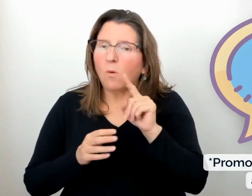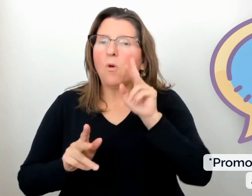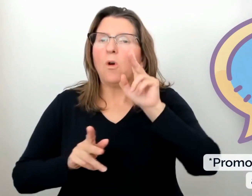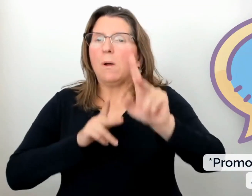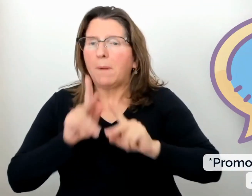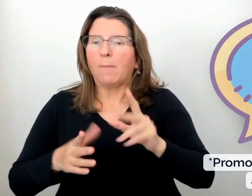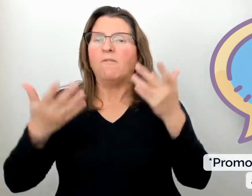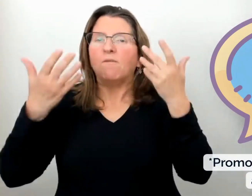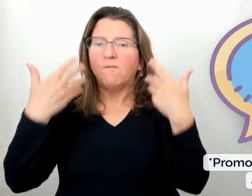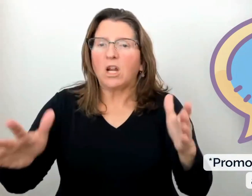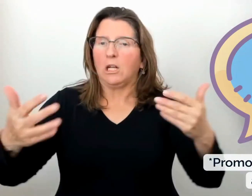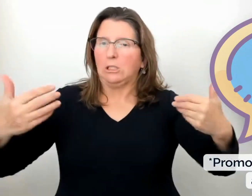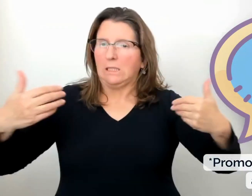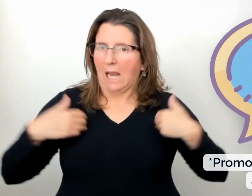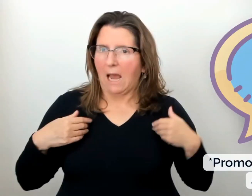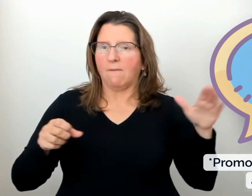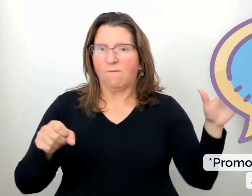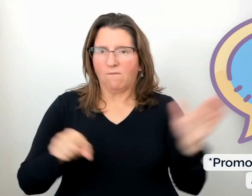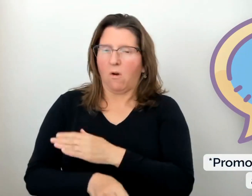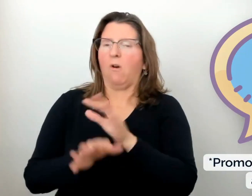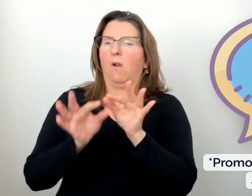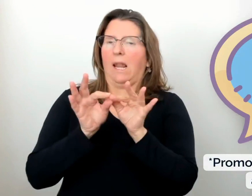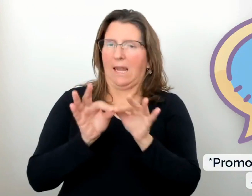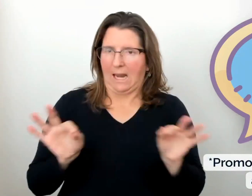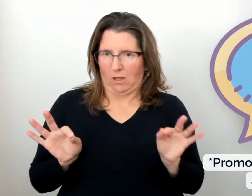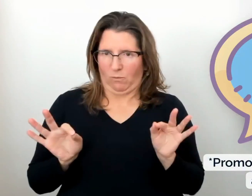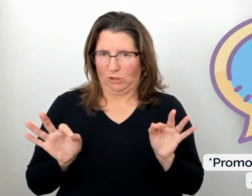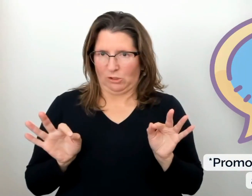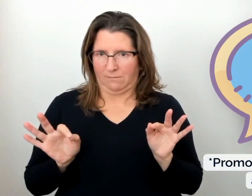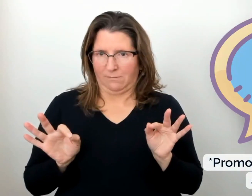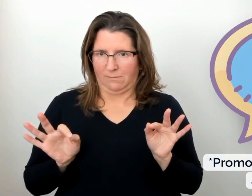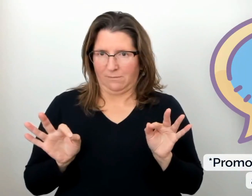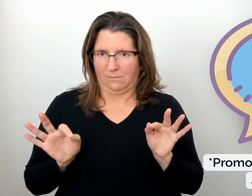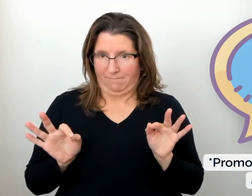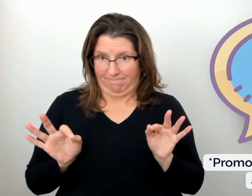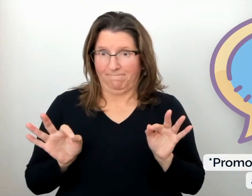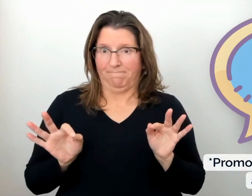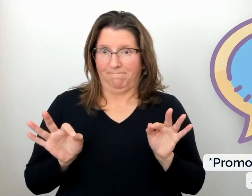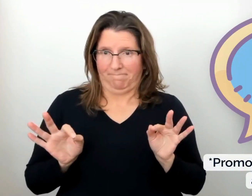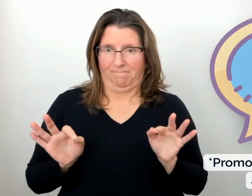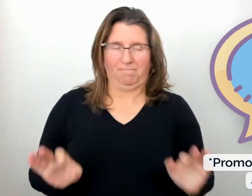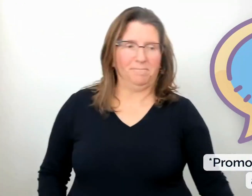But still, I want to emphasize this should only be done for students who have, minimally, fluency in an L1.